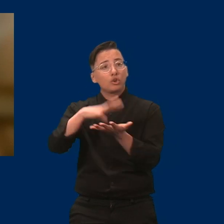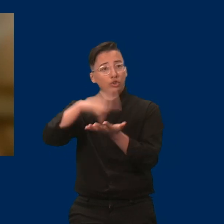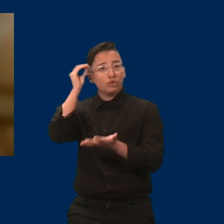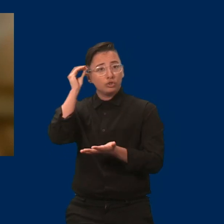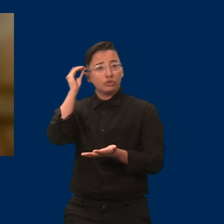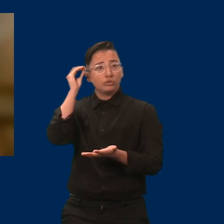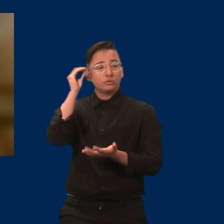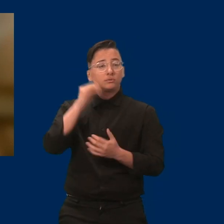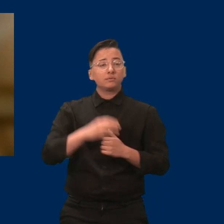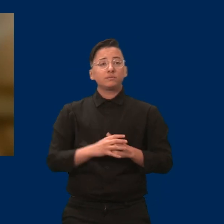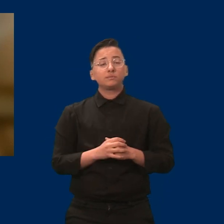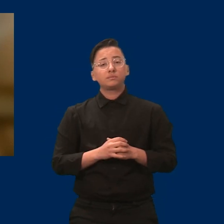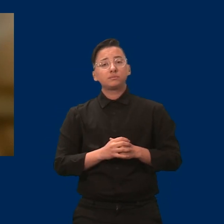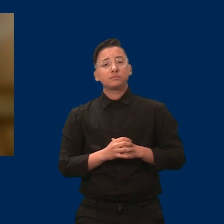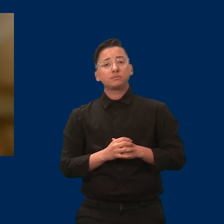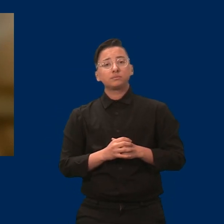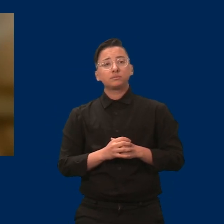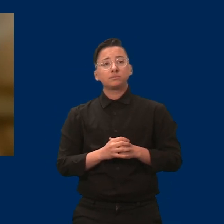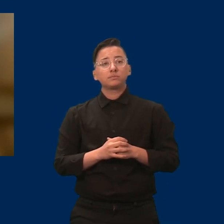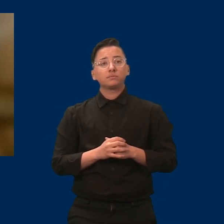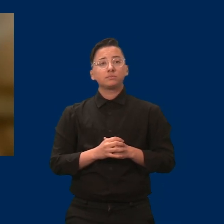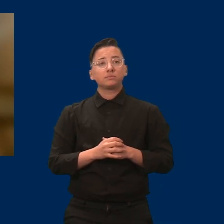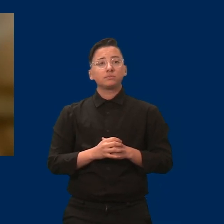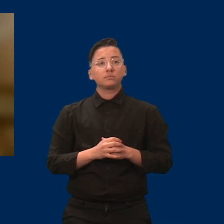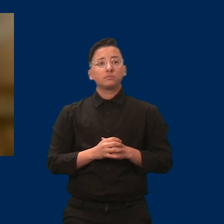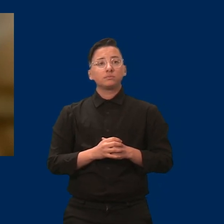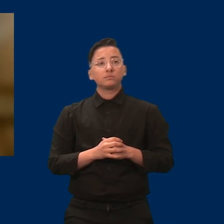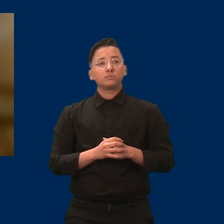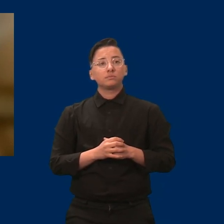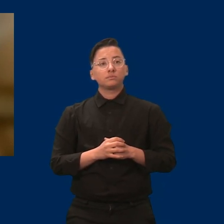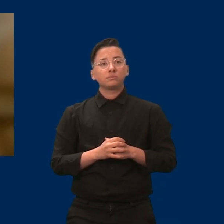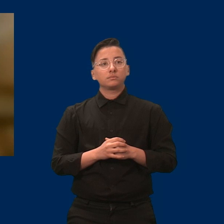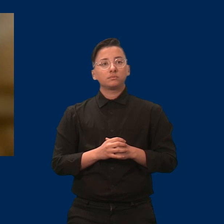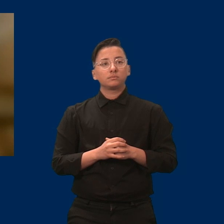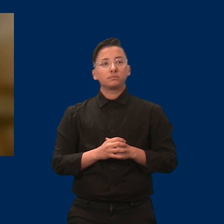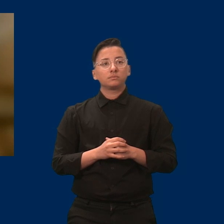I want to gain more skills.